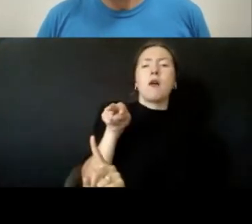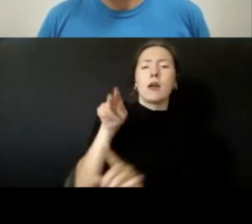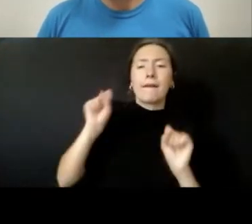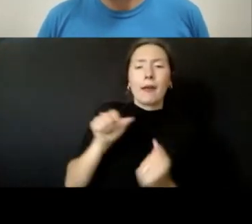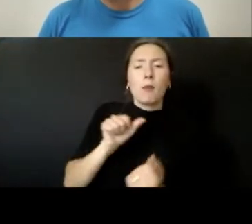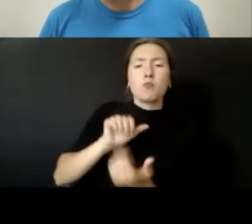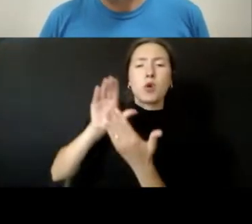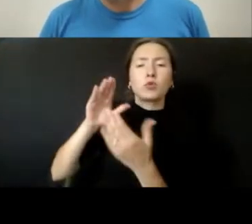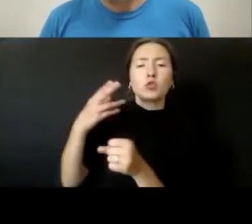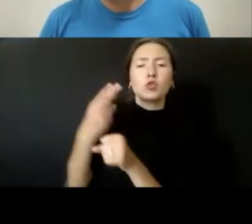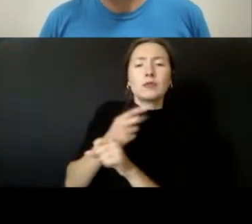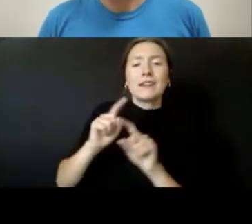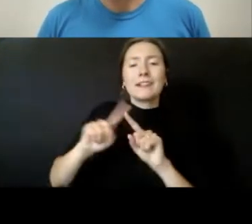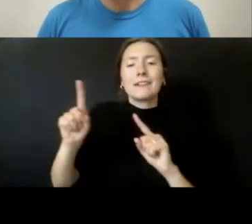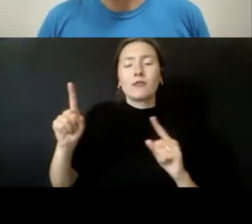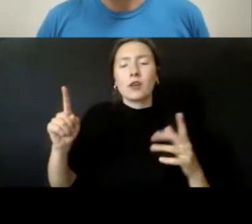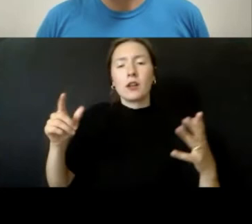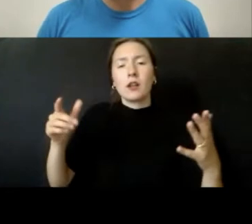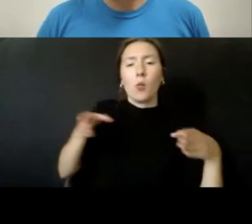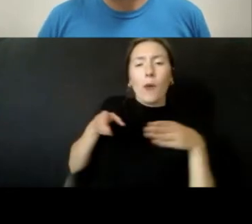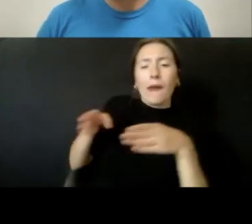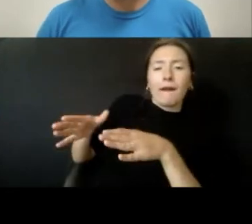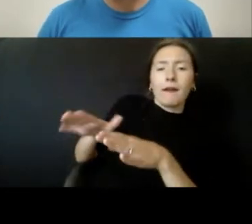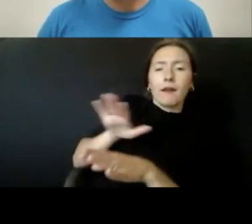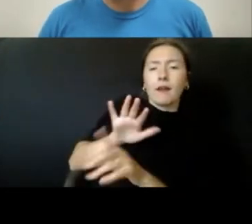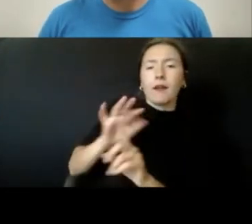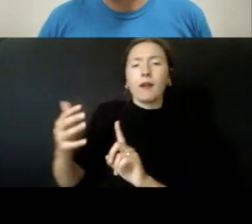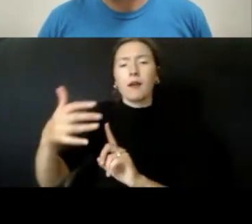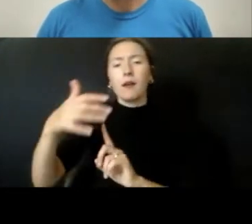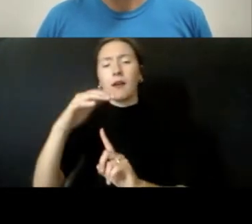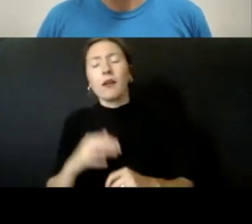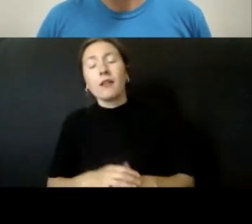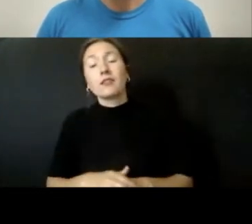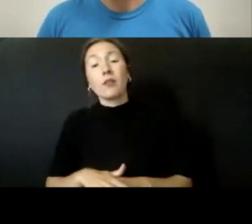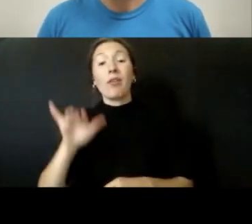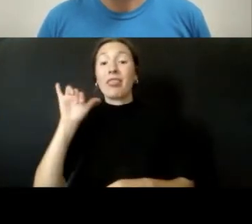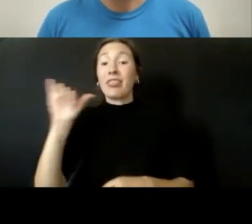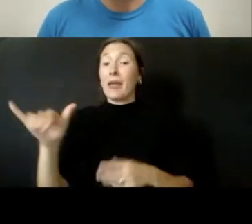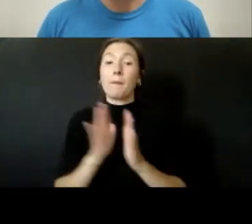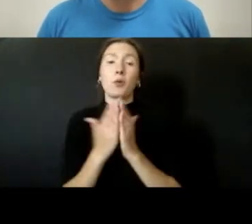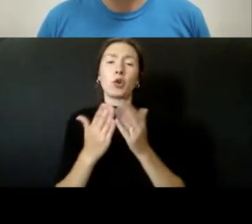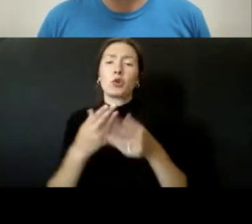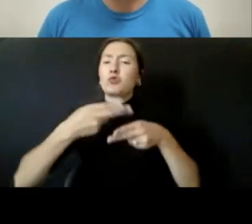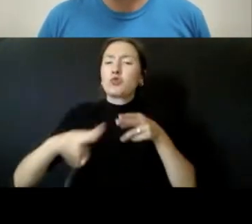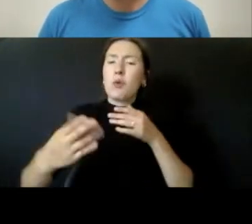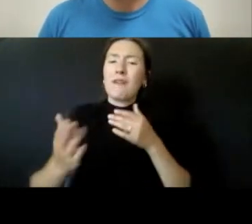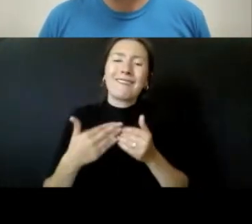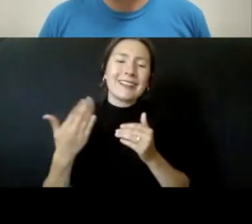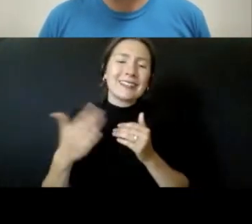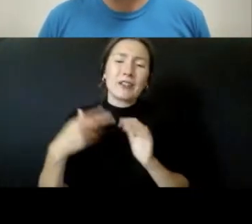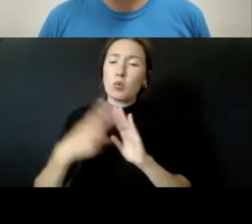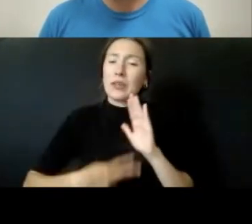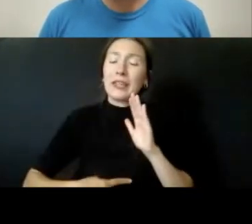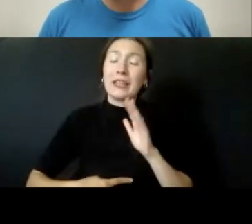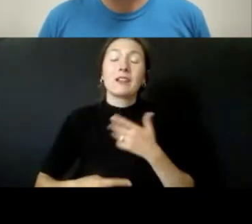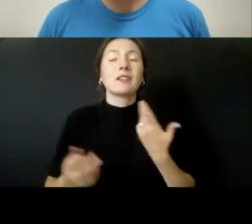and it comes back to kind of that idea that design these things are solved at the design stage right